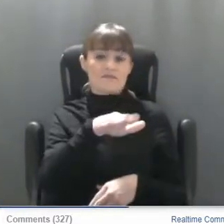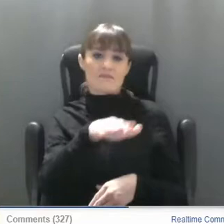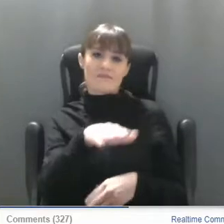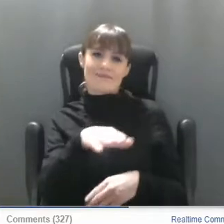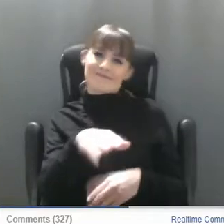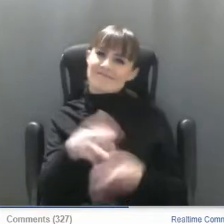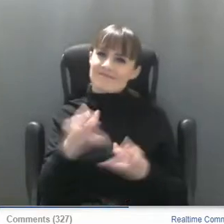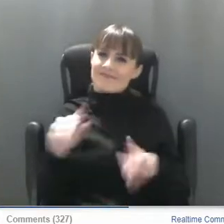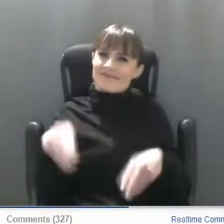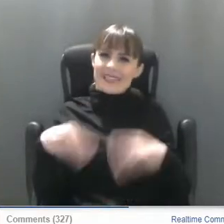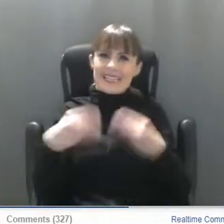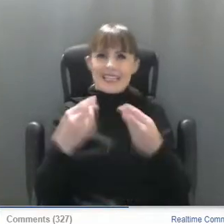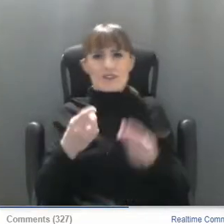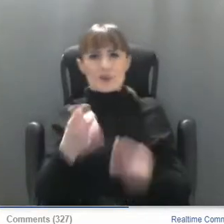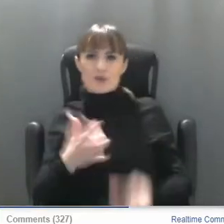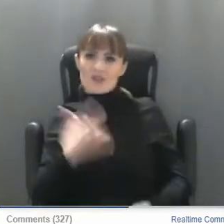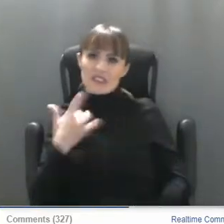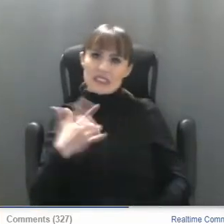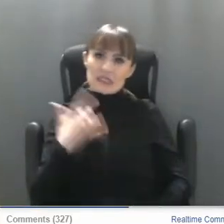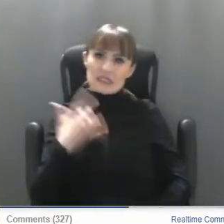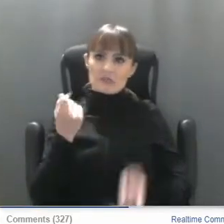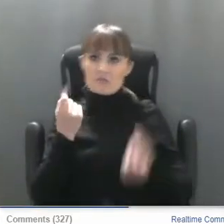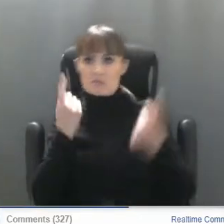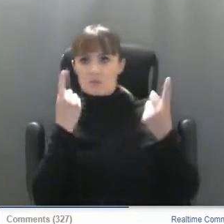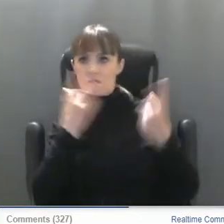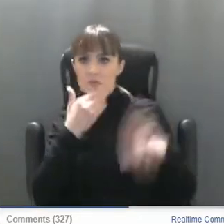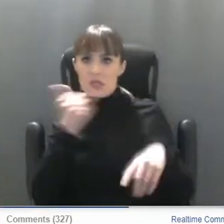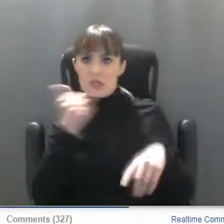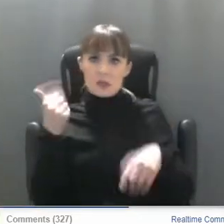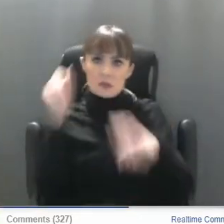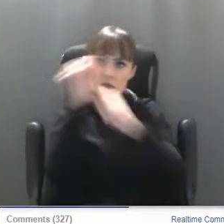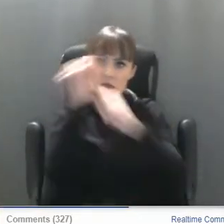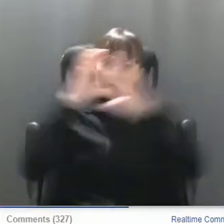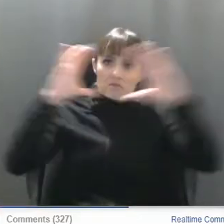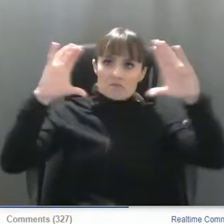to see the zoo, you guys. Because normally we would- there's Taunie disinfecting.